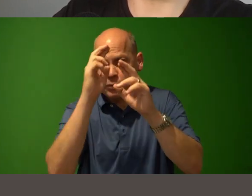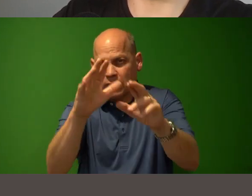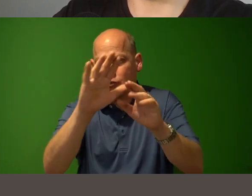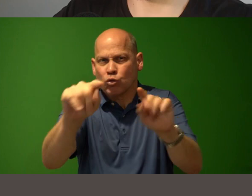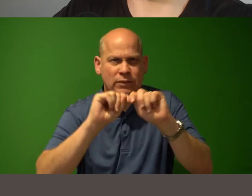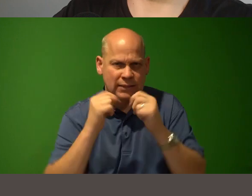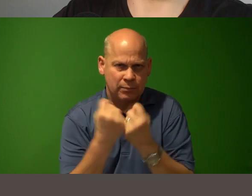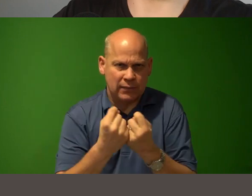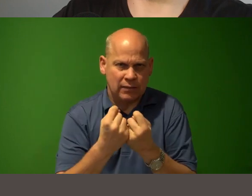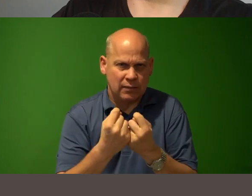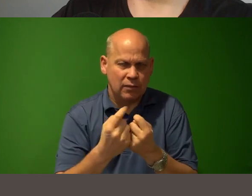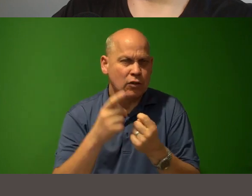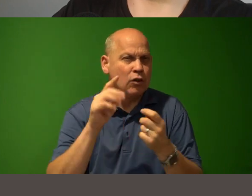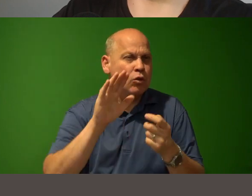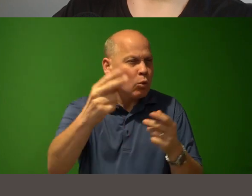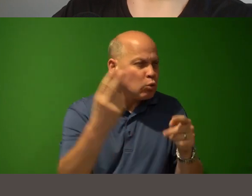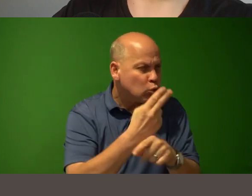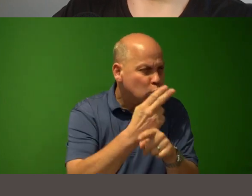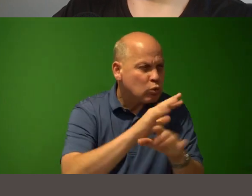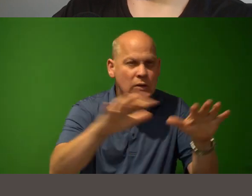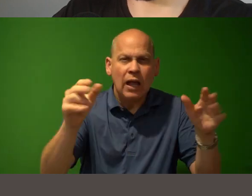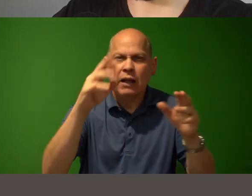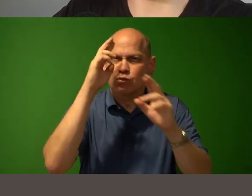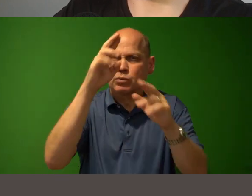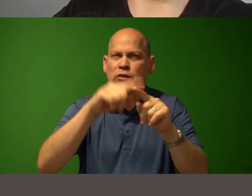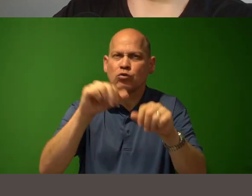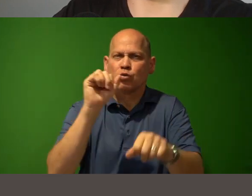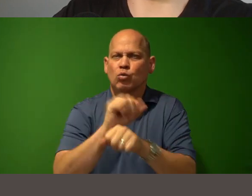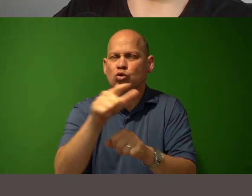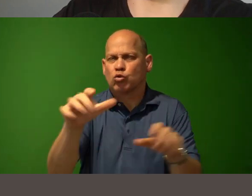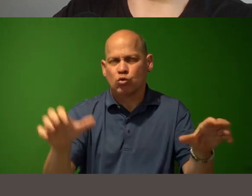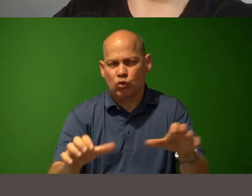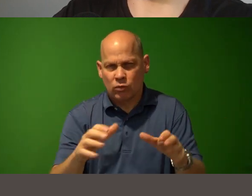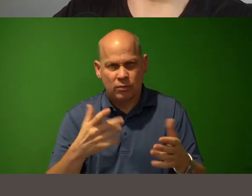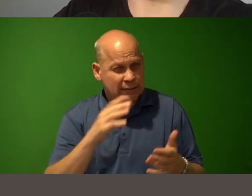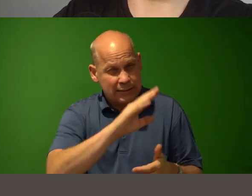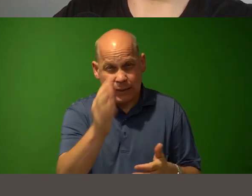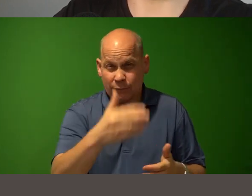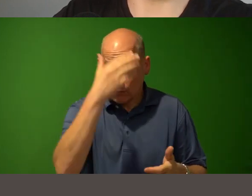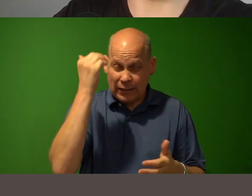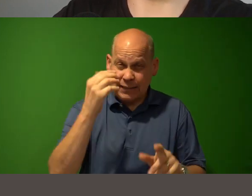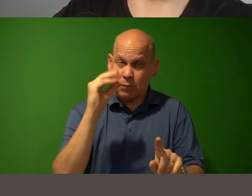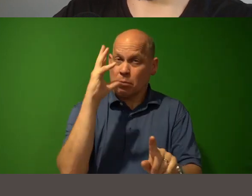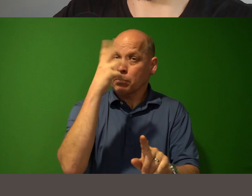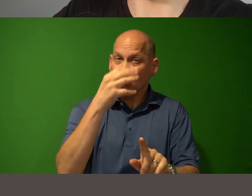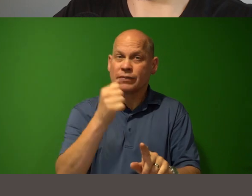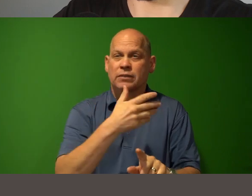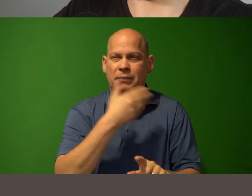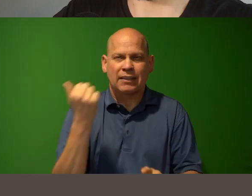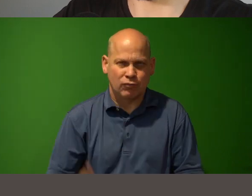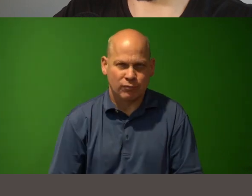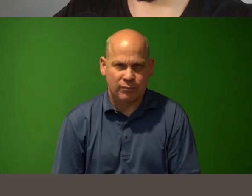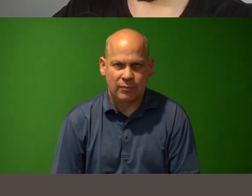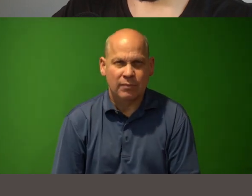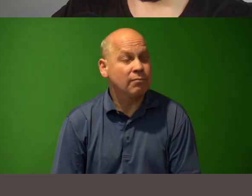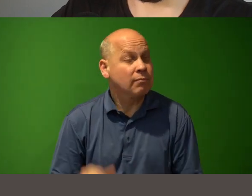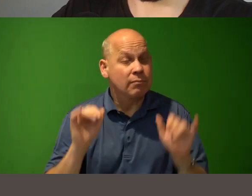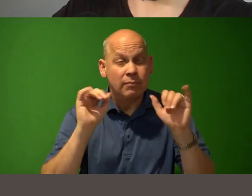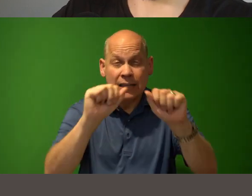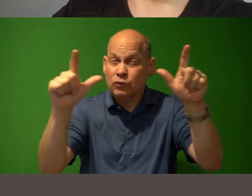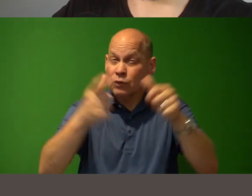your users, and respect to the work you're doing. So never forget, beautiful is better than ugly. That's it for me. You can contact